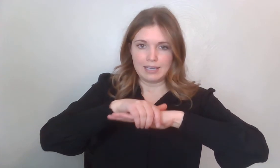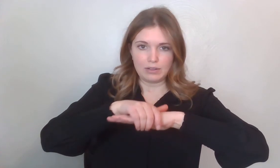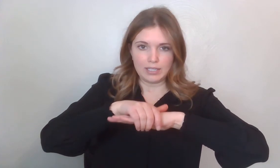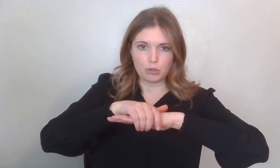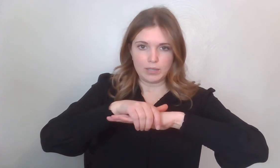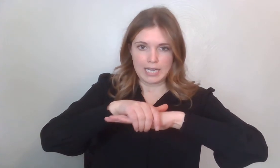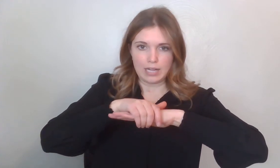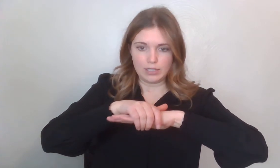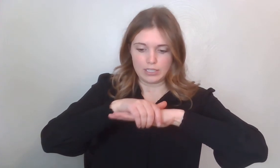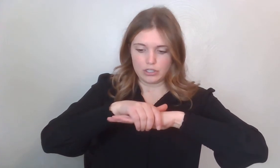ENGLAND or ENGLISH